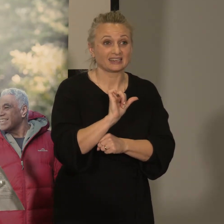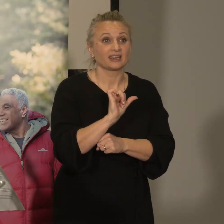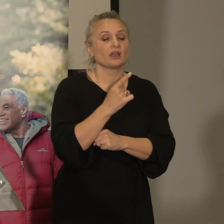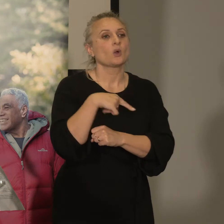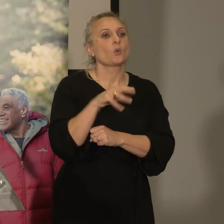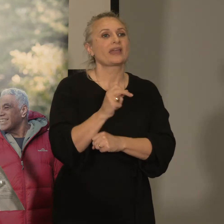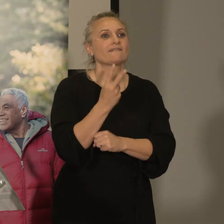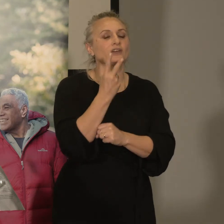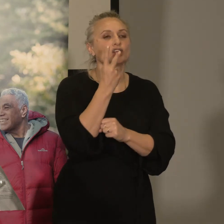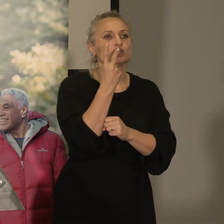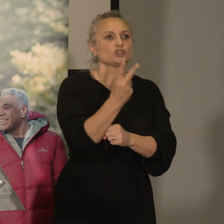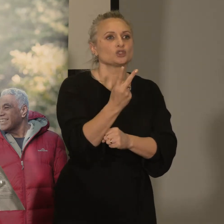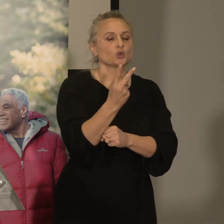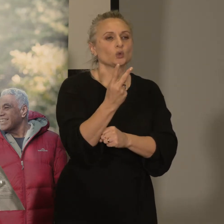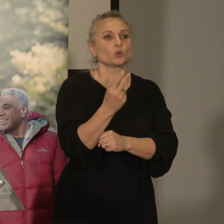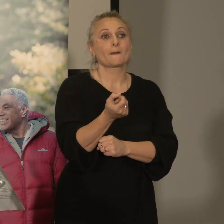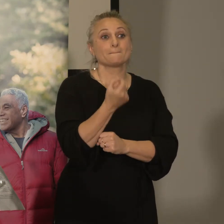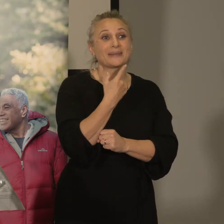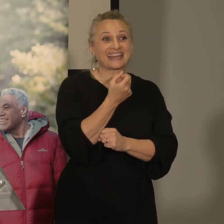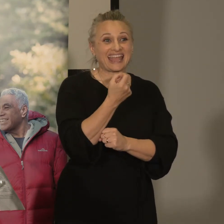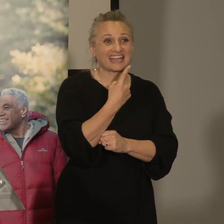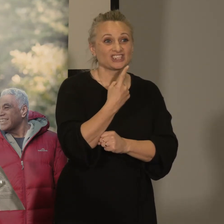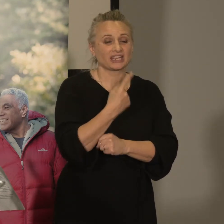least two antiviral agents